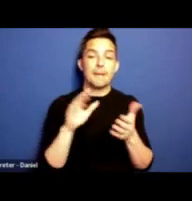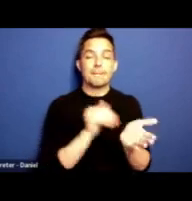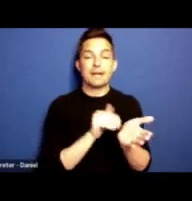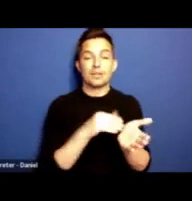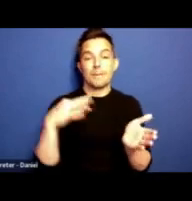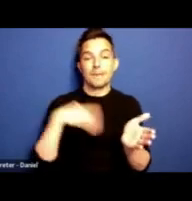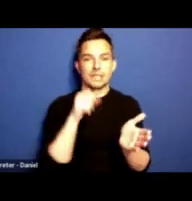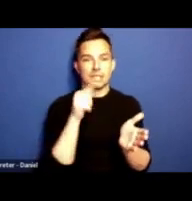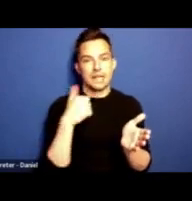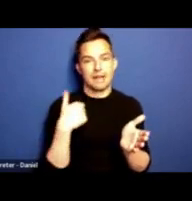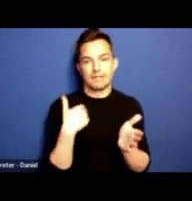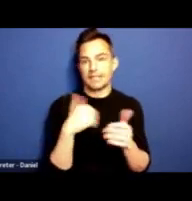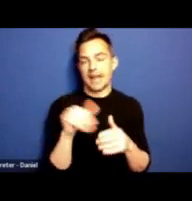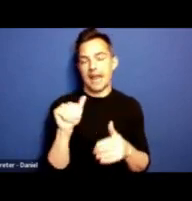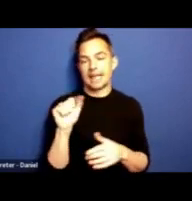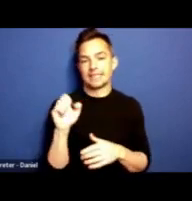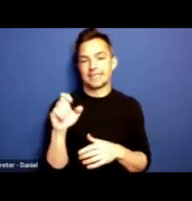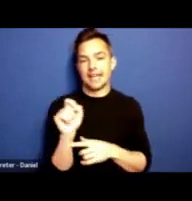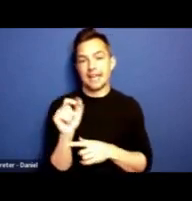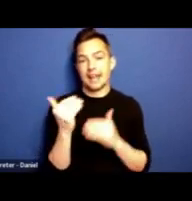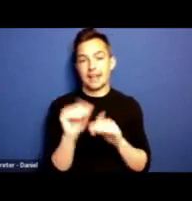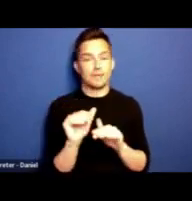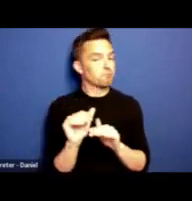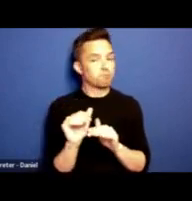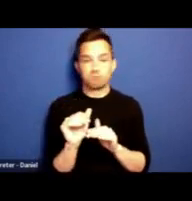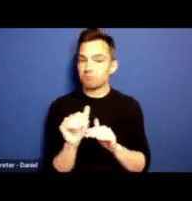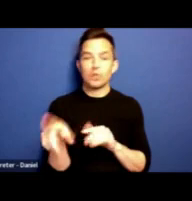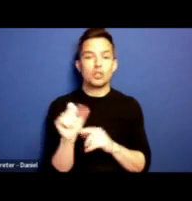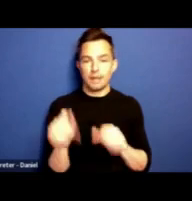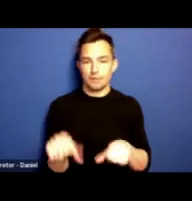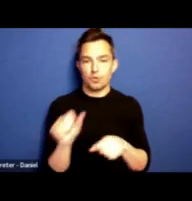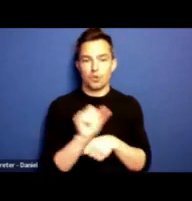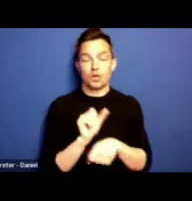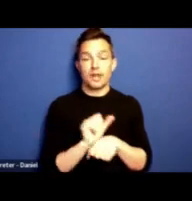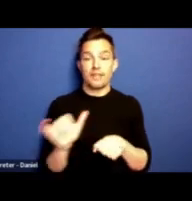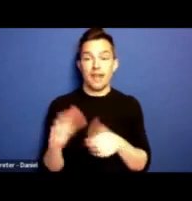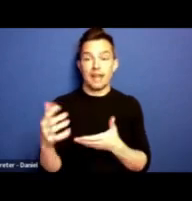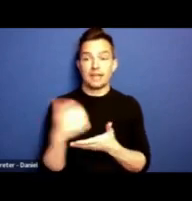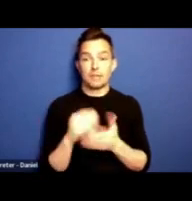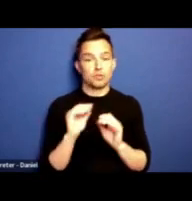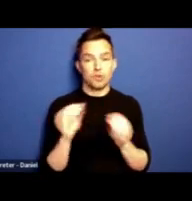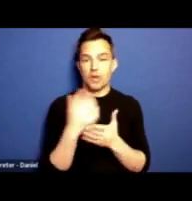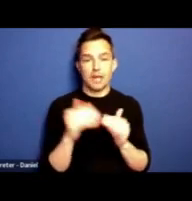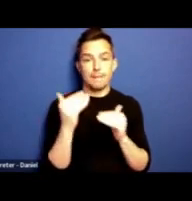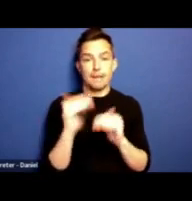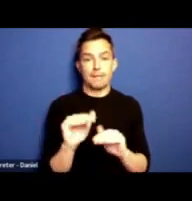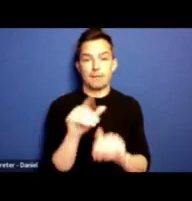asset limit. So you can work it the income, there is no income limit, but you pay it you pay